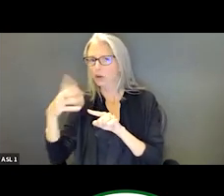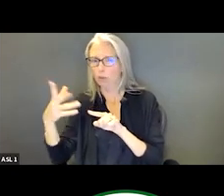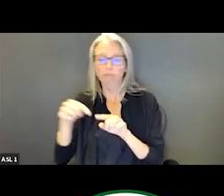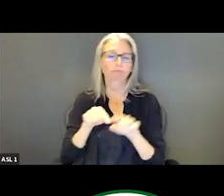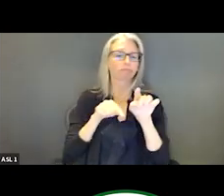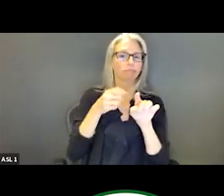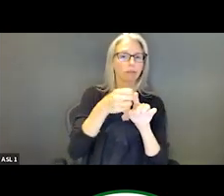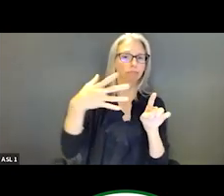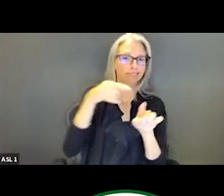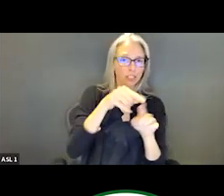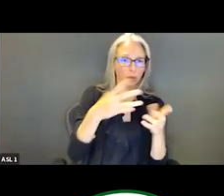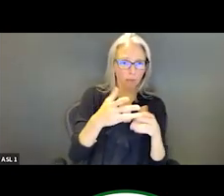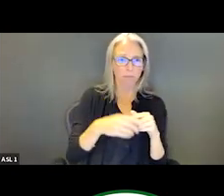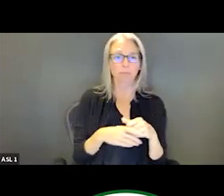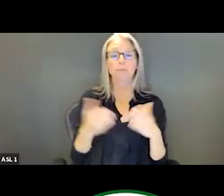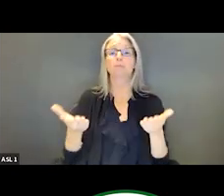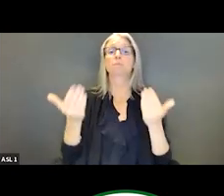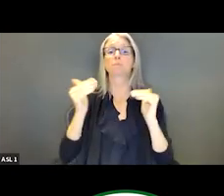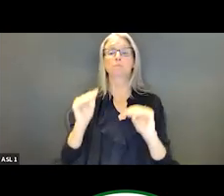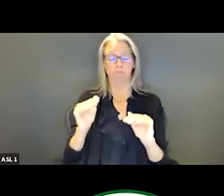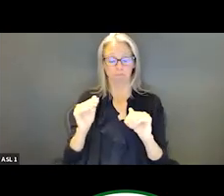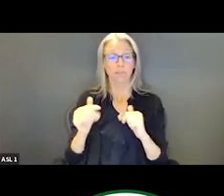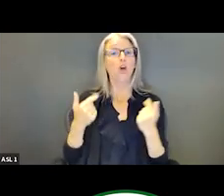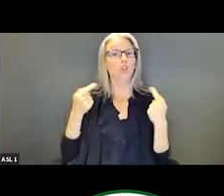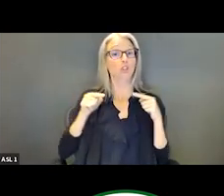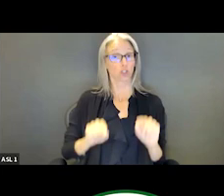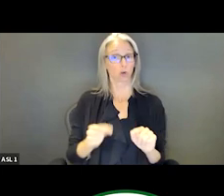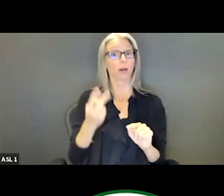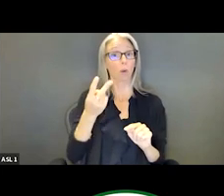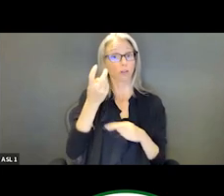Spoken with soetan language and a brief history of the area. Not only did providing audio